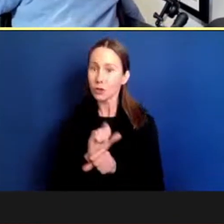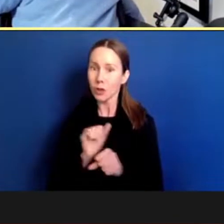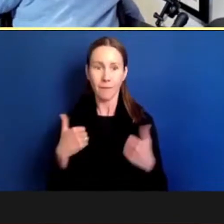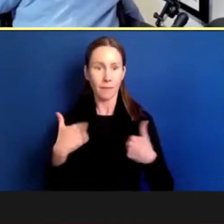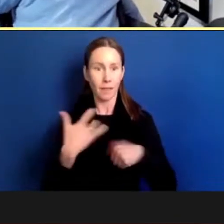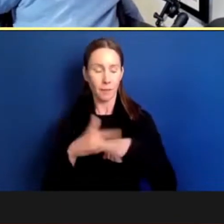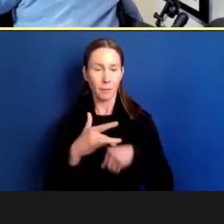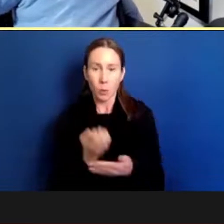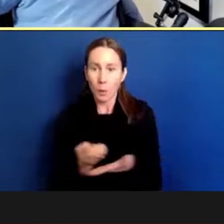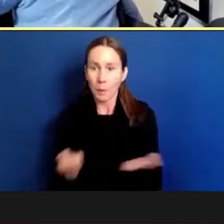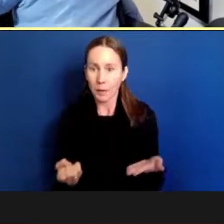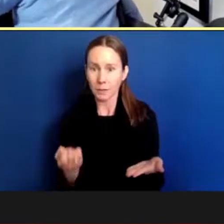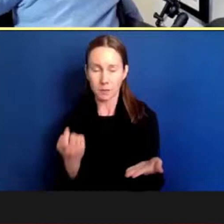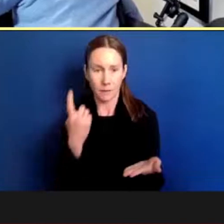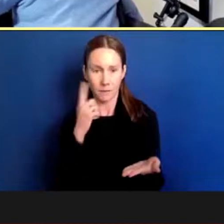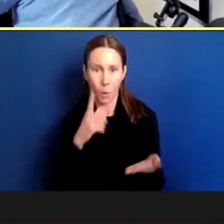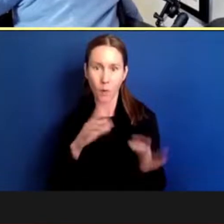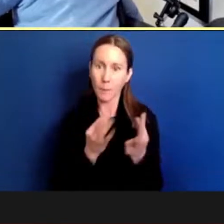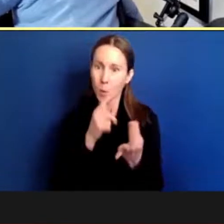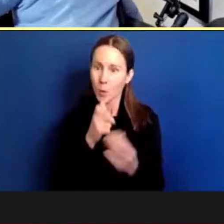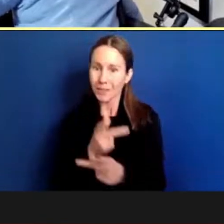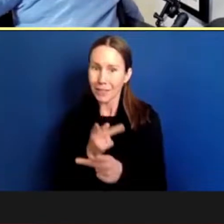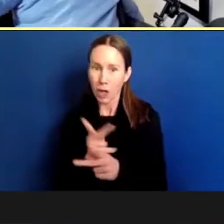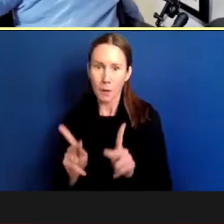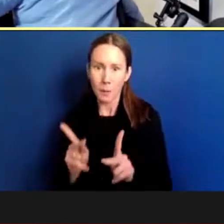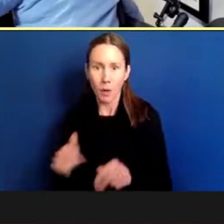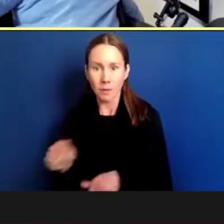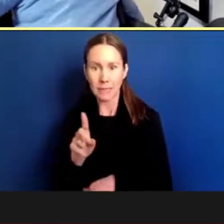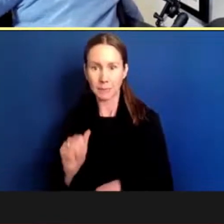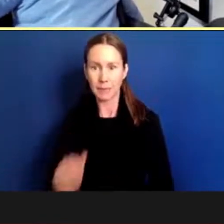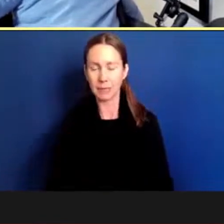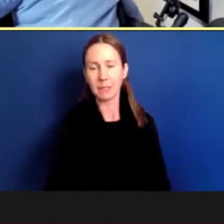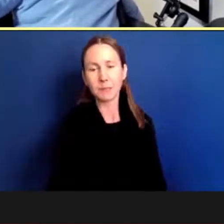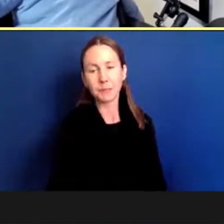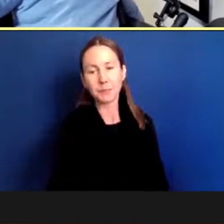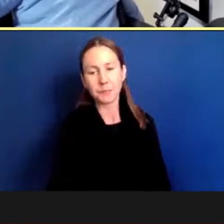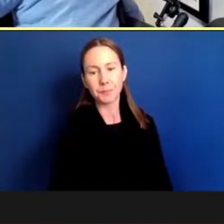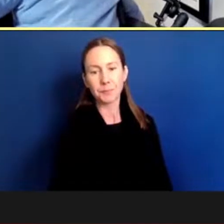of people with disabilities. And when the National Academies of Sciences, Engineering,